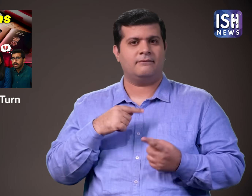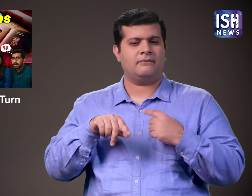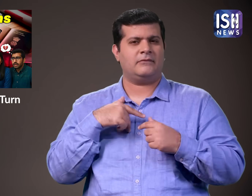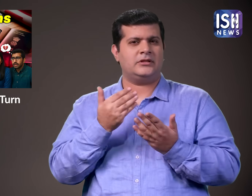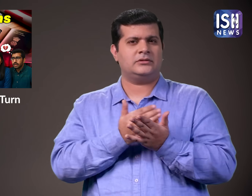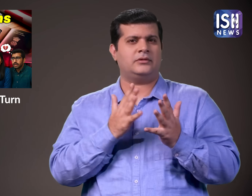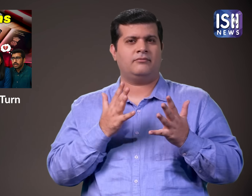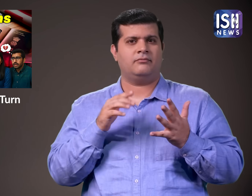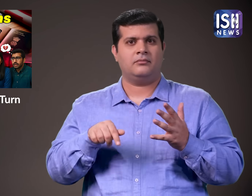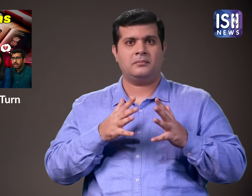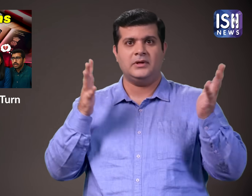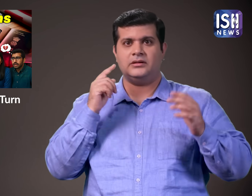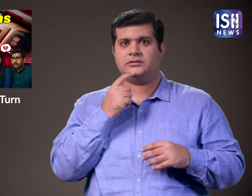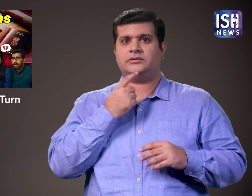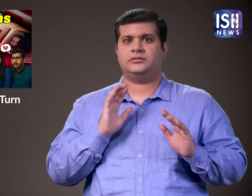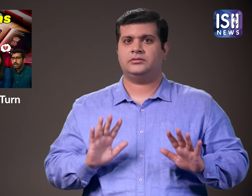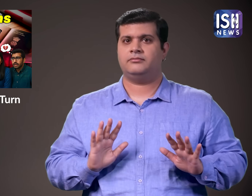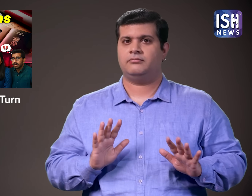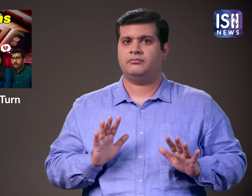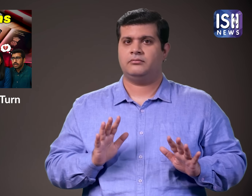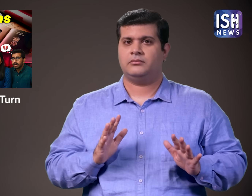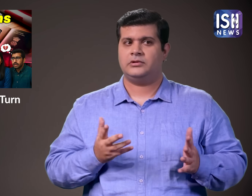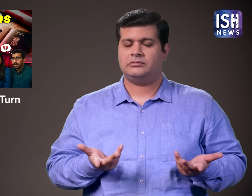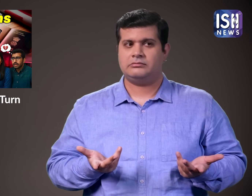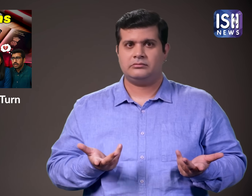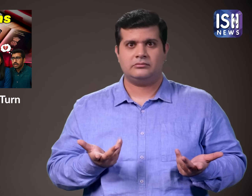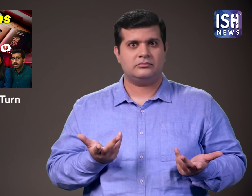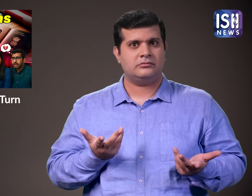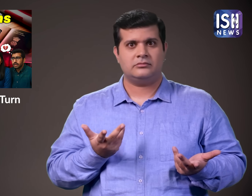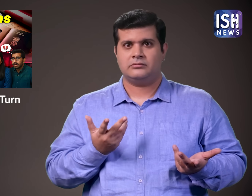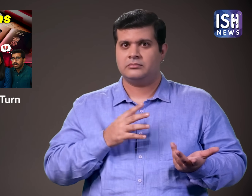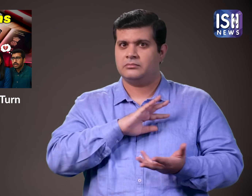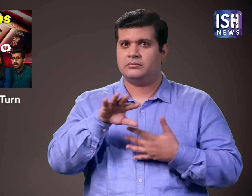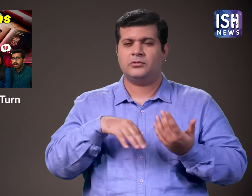This situation feels unsafe. It’s very serious. Simply unbelievable.